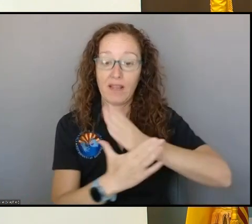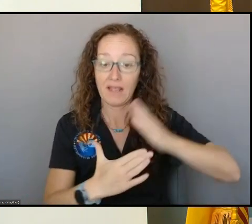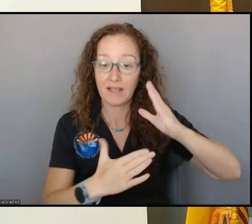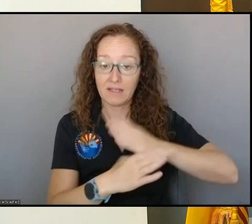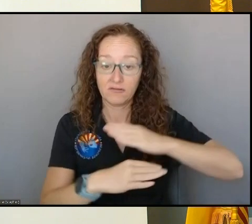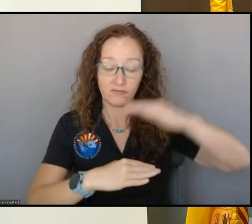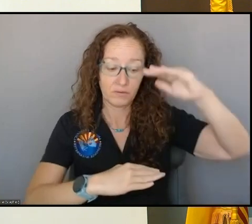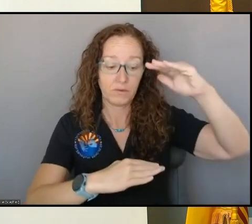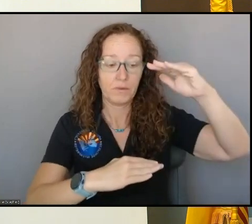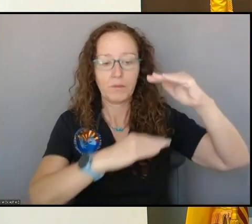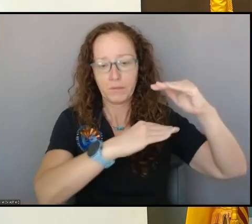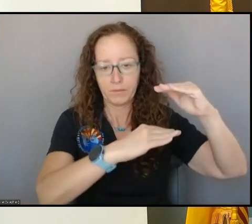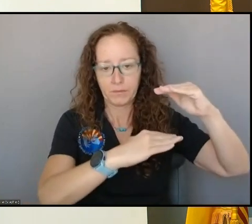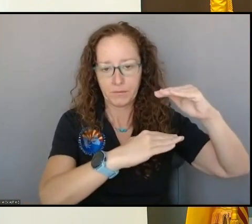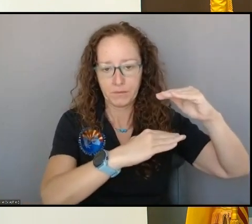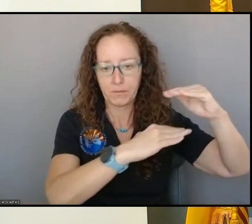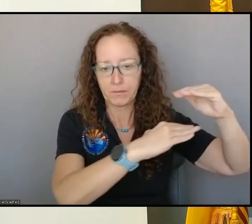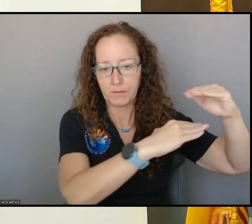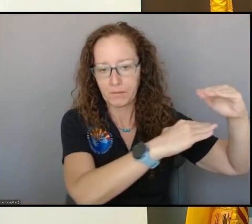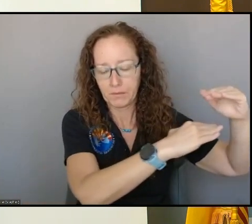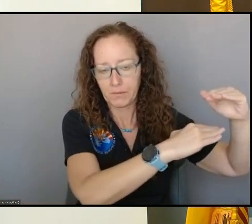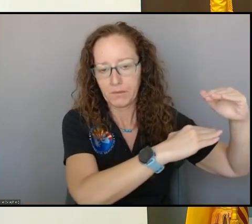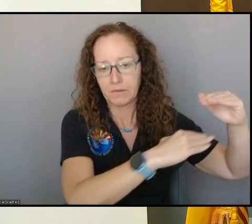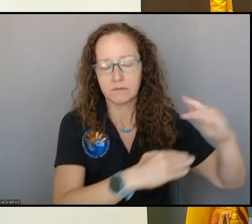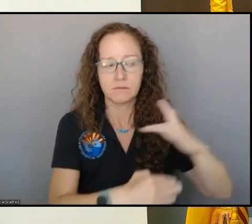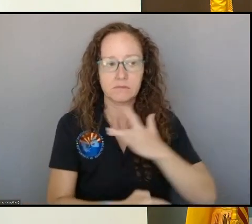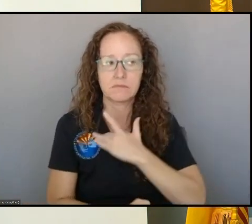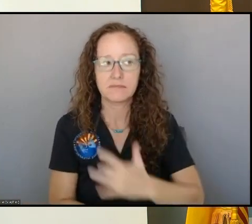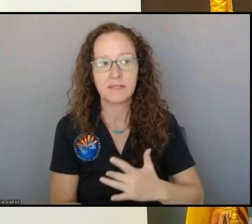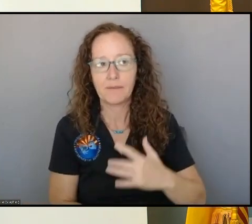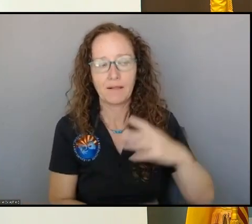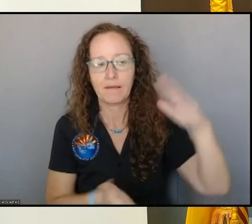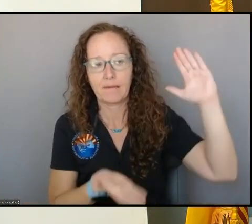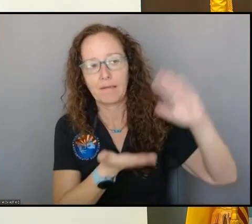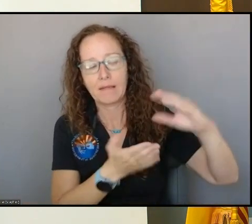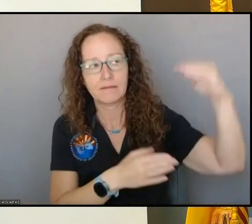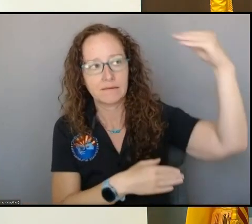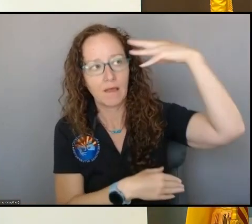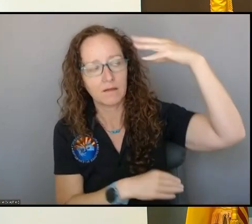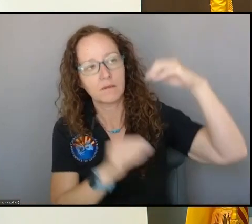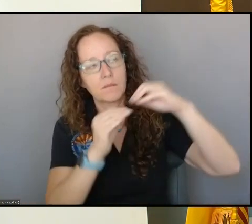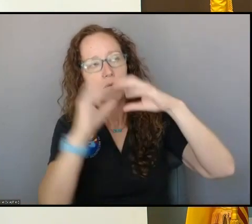temperatures. You don't get as much sunshine, right? So, this is what it looks like going forward. So, now we'll go next